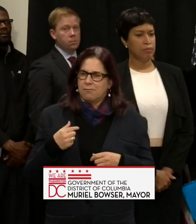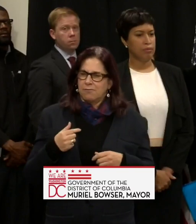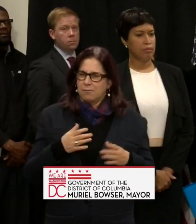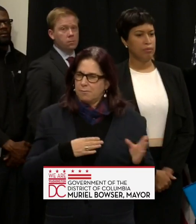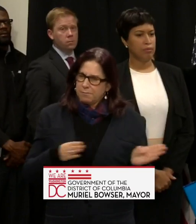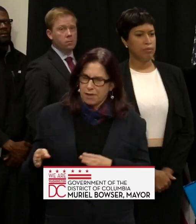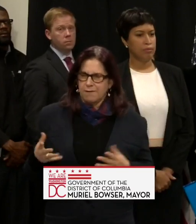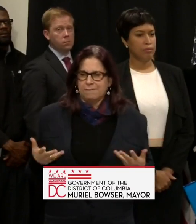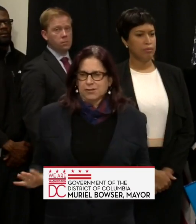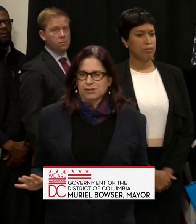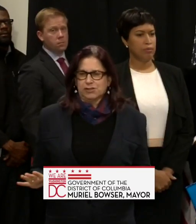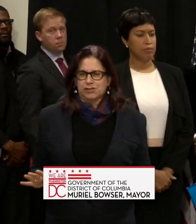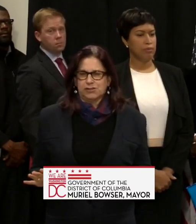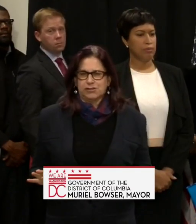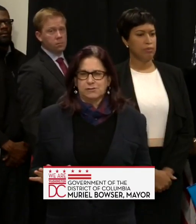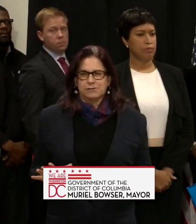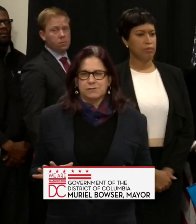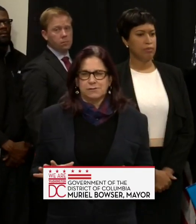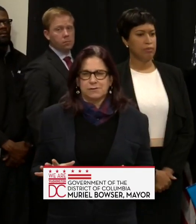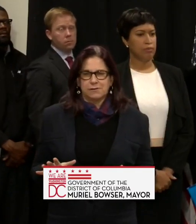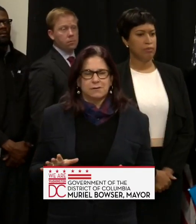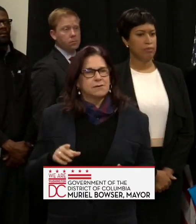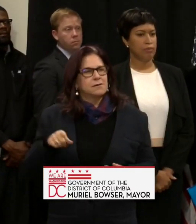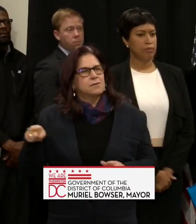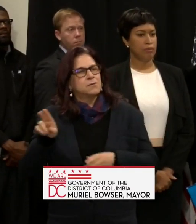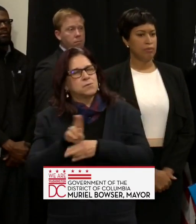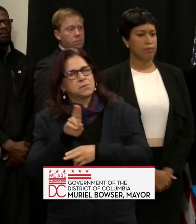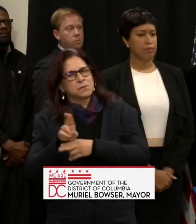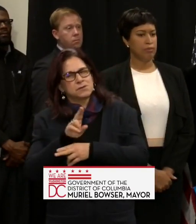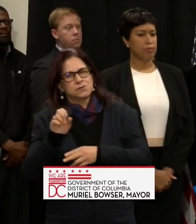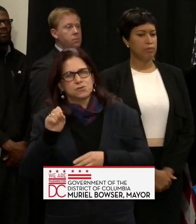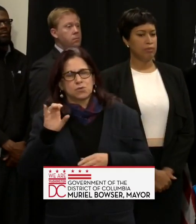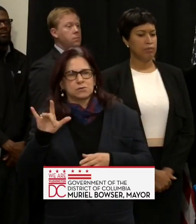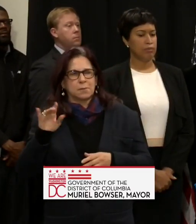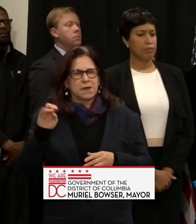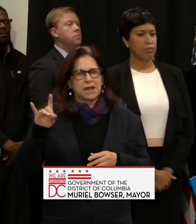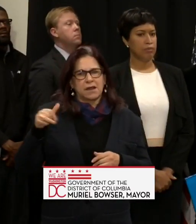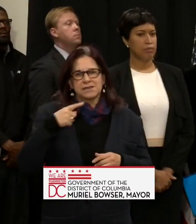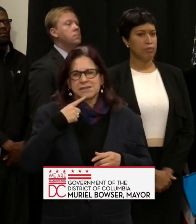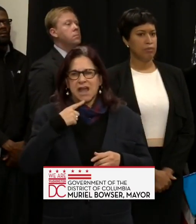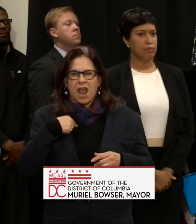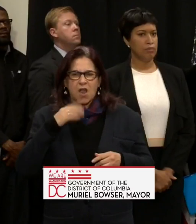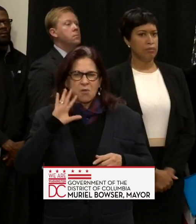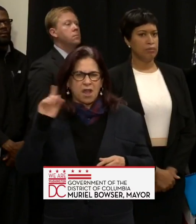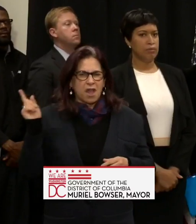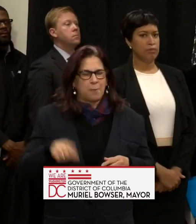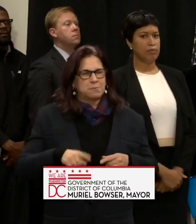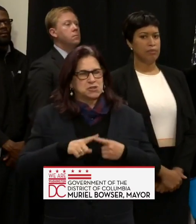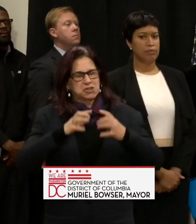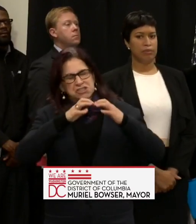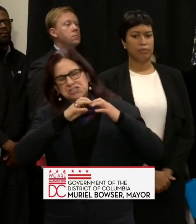SOCIAL MEDIA THAT THEY ARE COMING TO SHUT DOWN THE INAUGURATION OR THE EVENTS IS SOMETHING THAT WE WILL BE